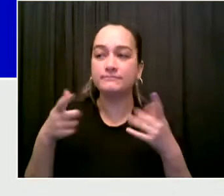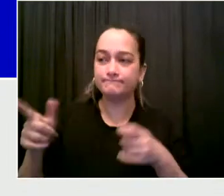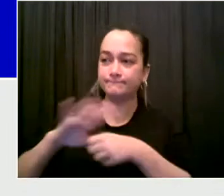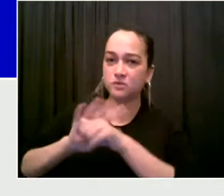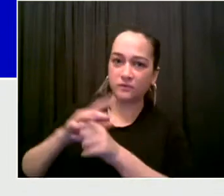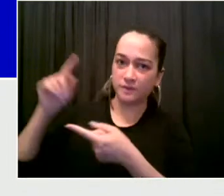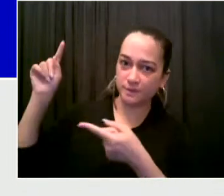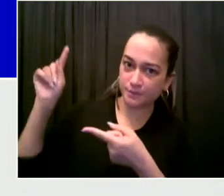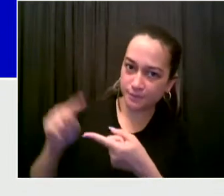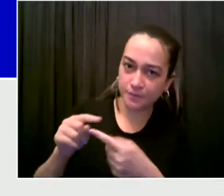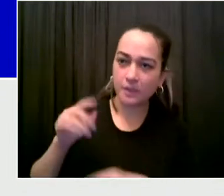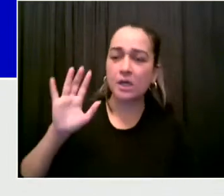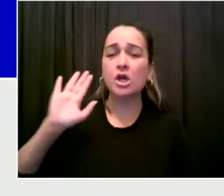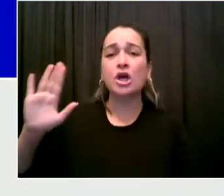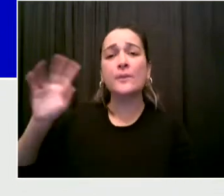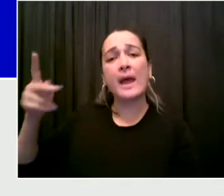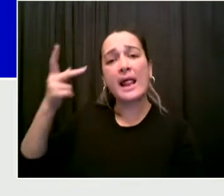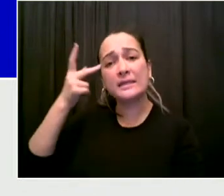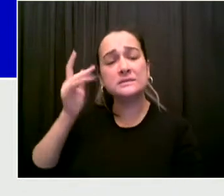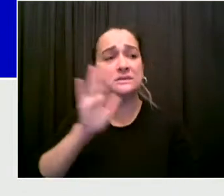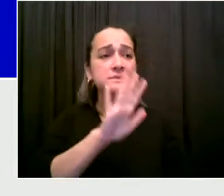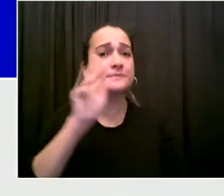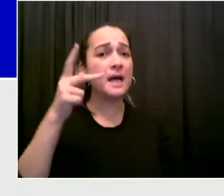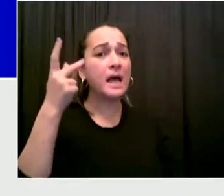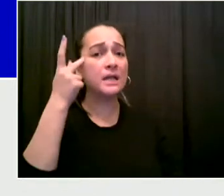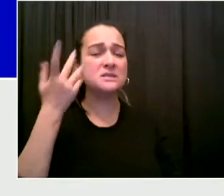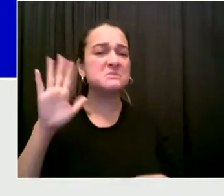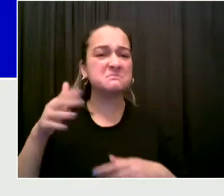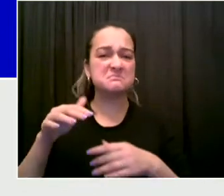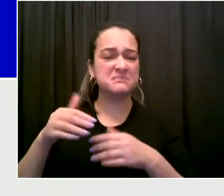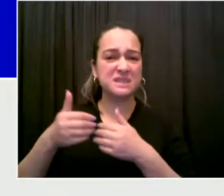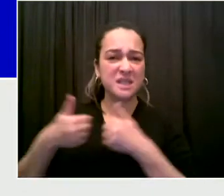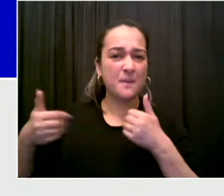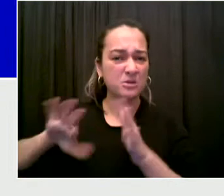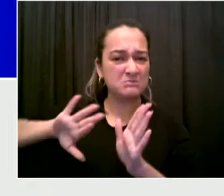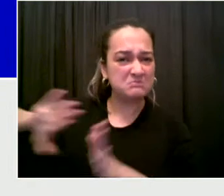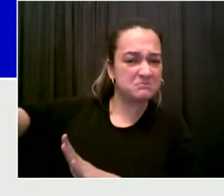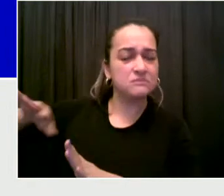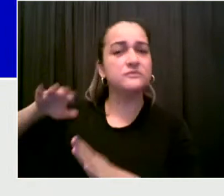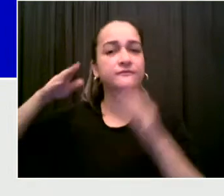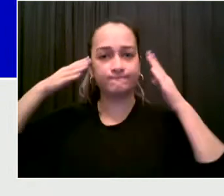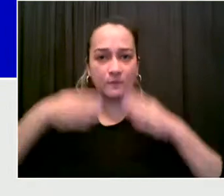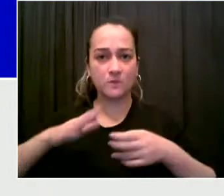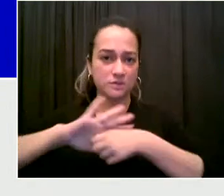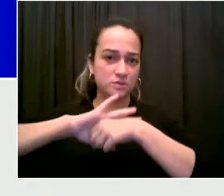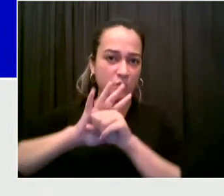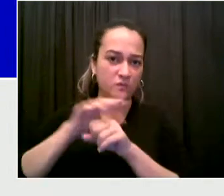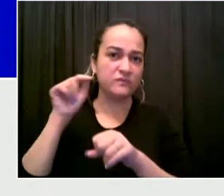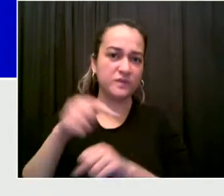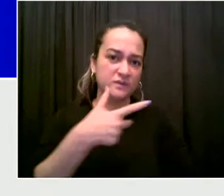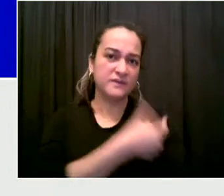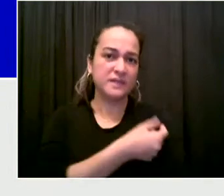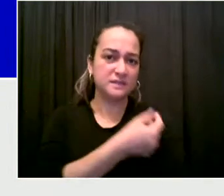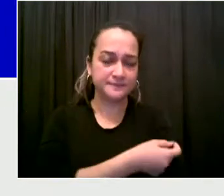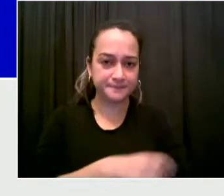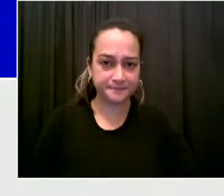SENIORS GOT THERE SHOTS. EFFORT TO GET FEDERAL AID